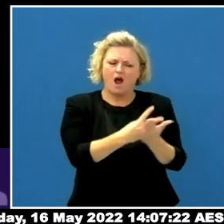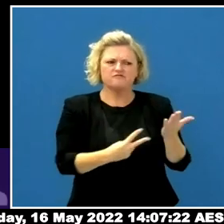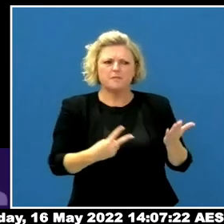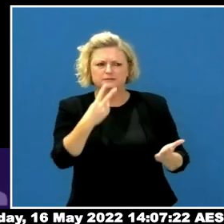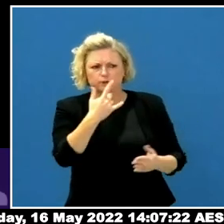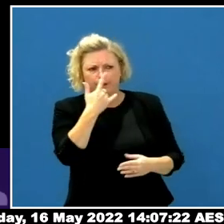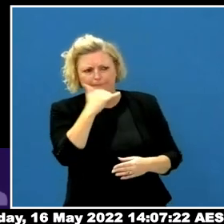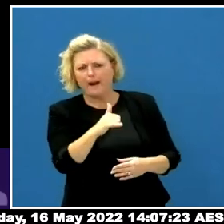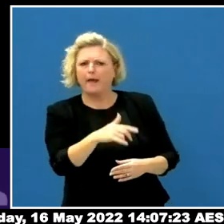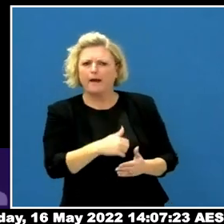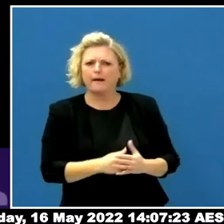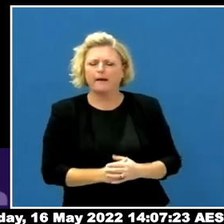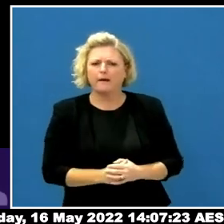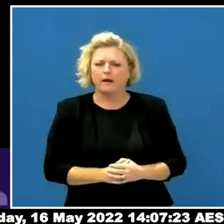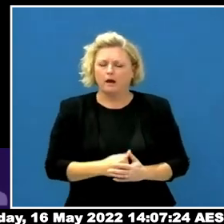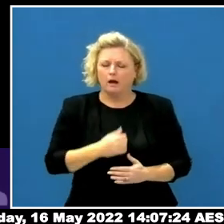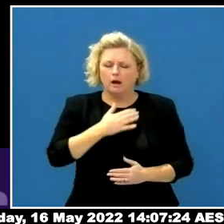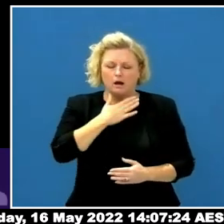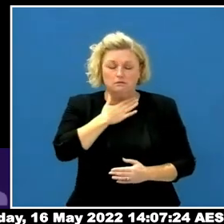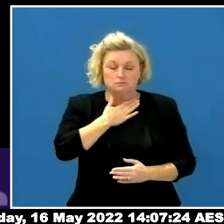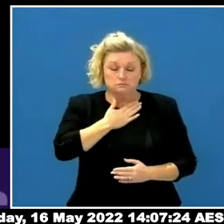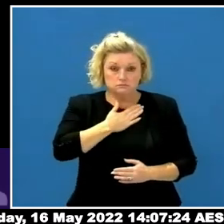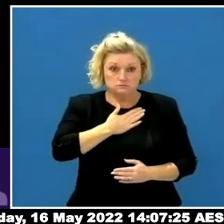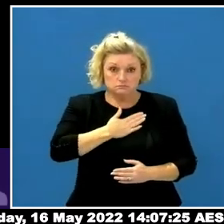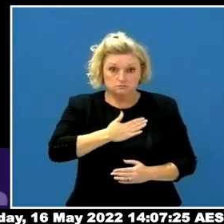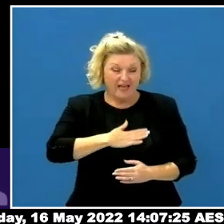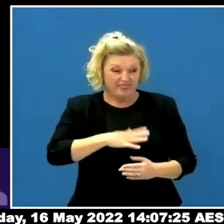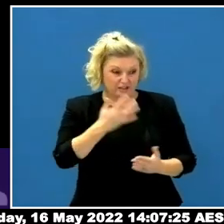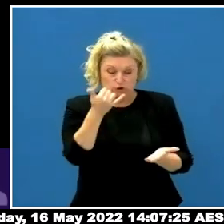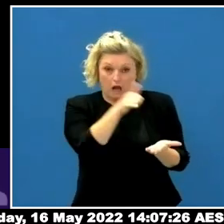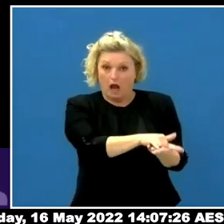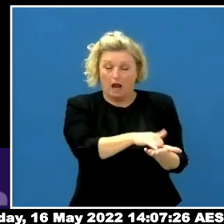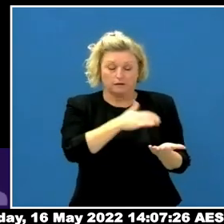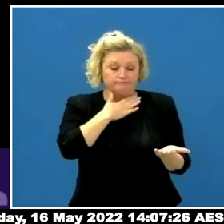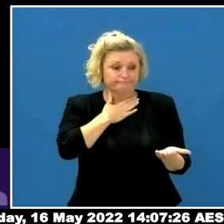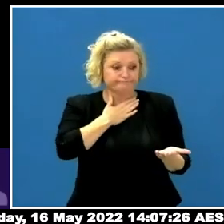So she hung up on me, and then I rang the girl who was driving the bus that afternoon